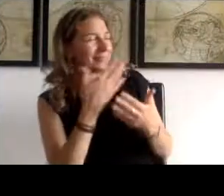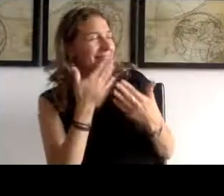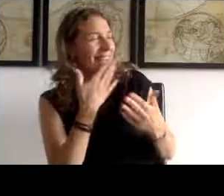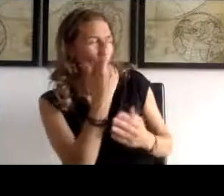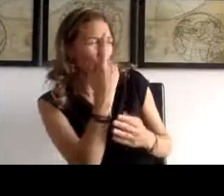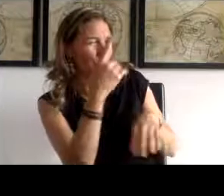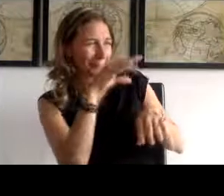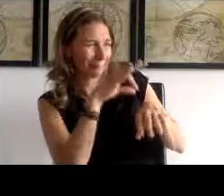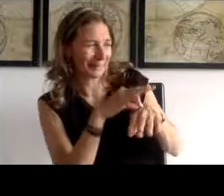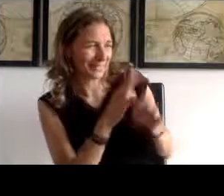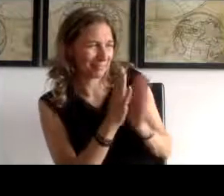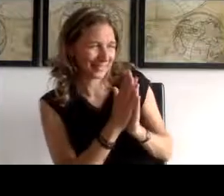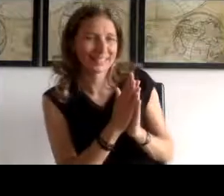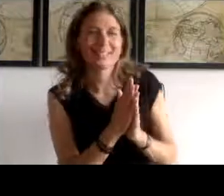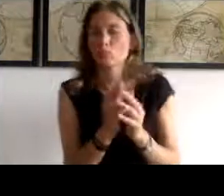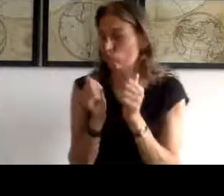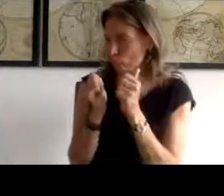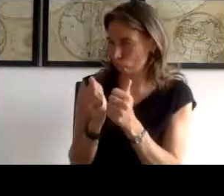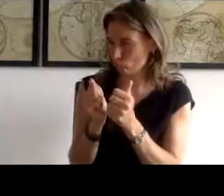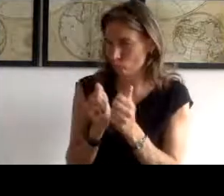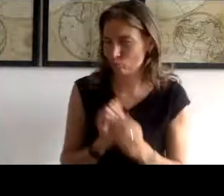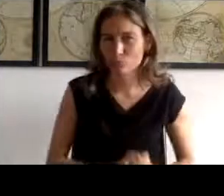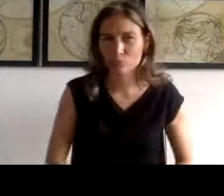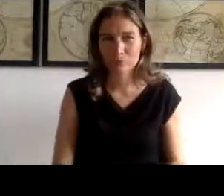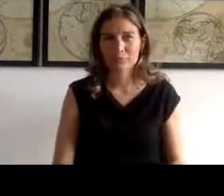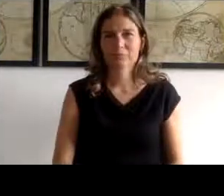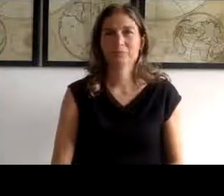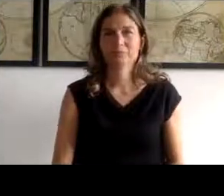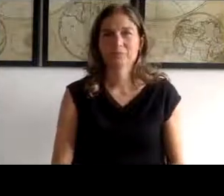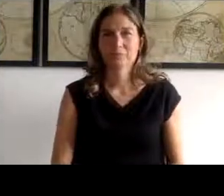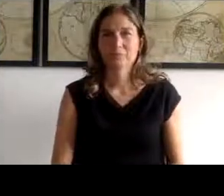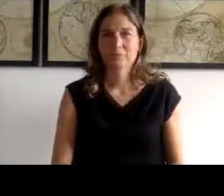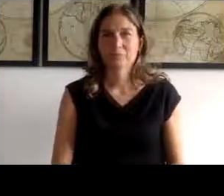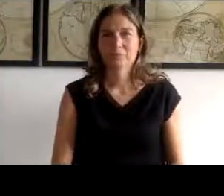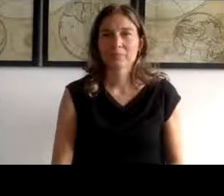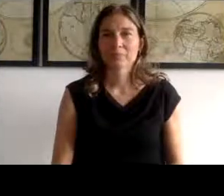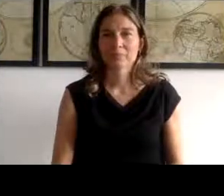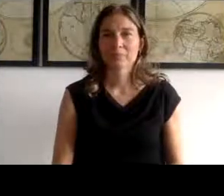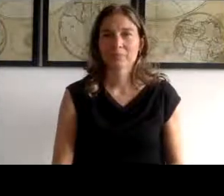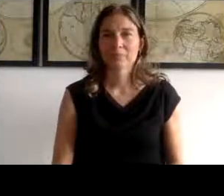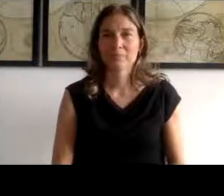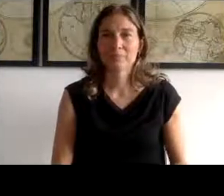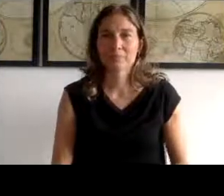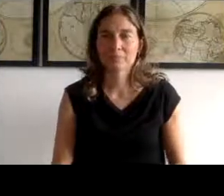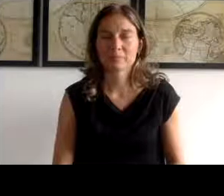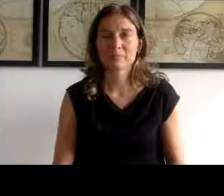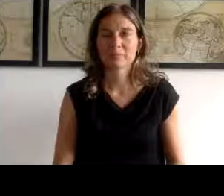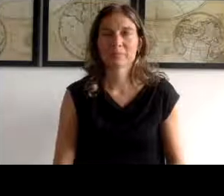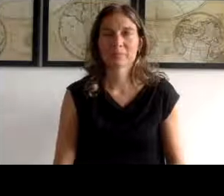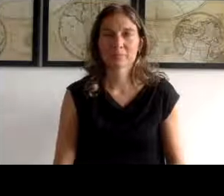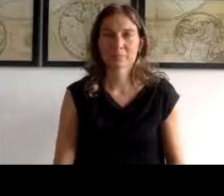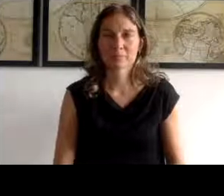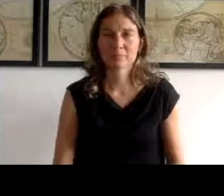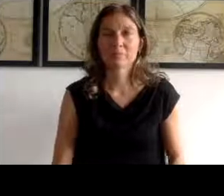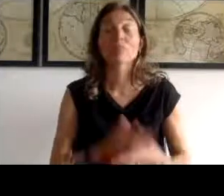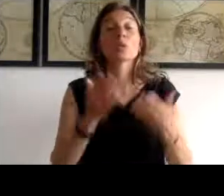much more also in the other fields, so for that it's very important there is also discussions between the fields, etc.